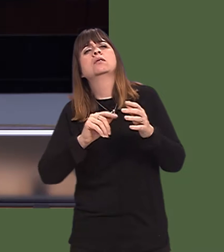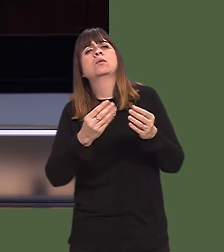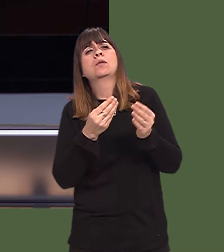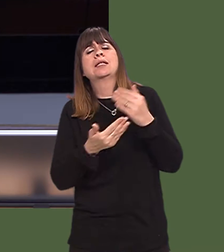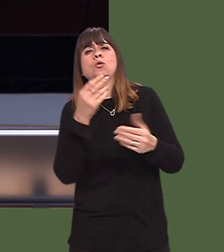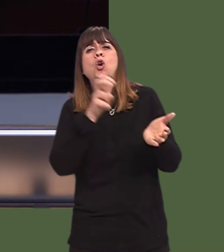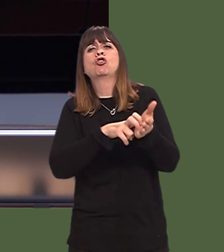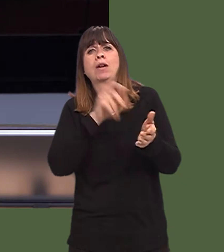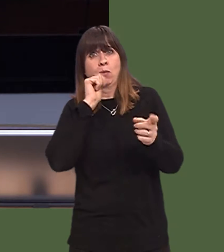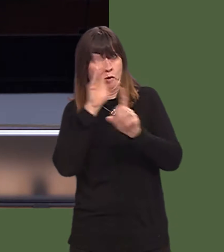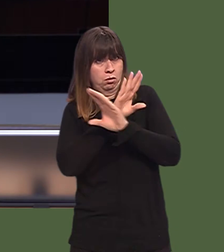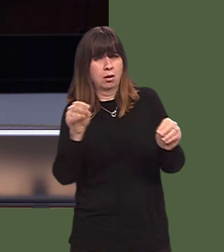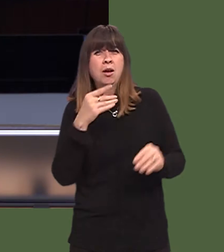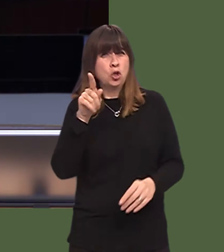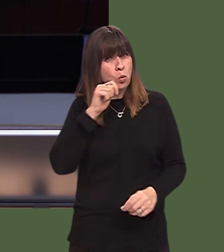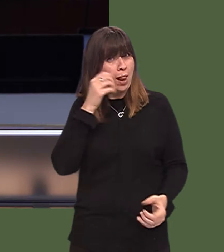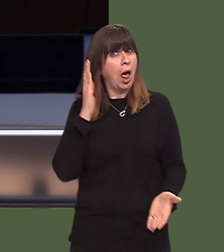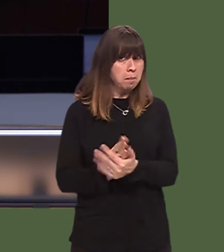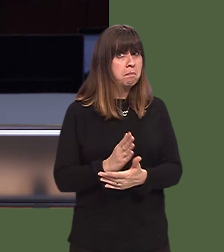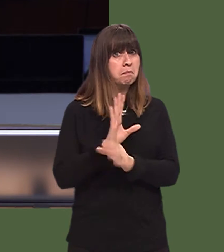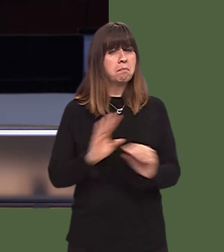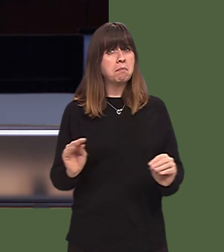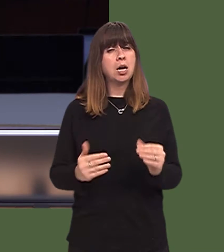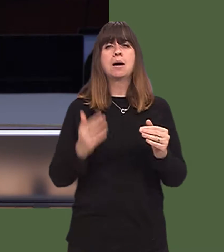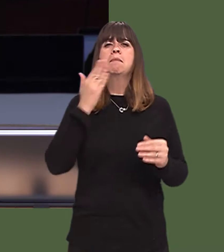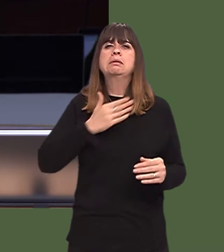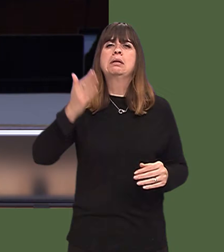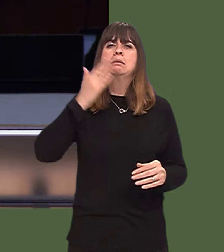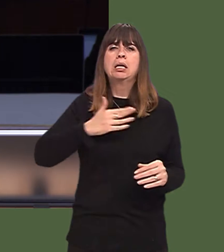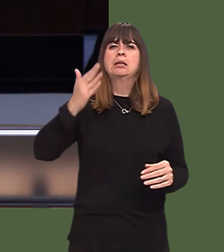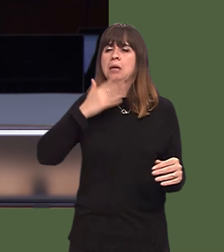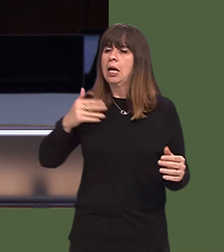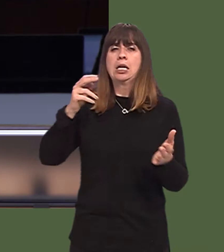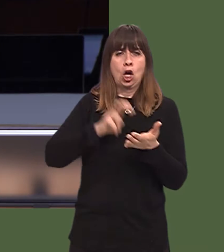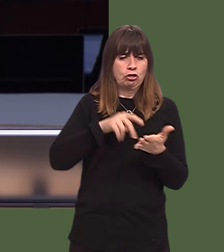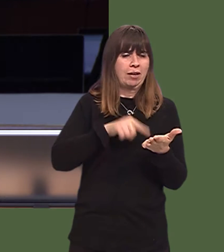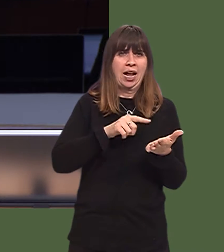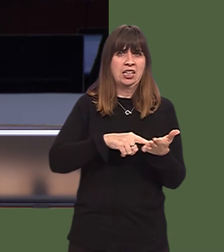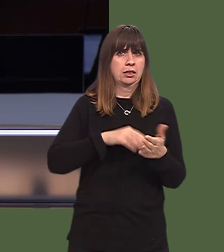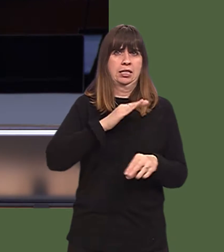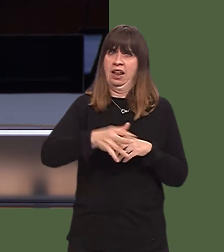will you give a cast-iron guarantee that the mistakes of the past contract wonít be repeated?